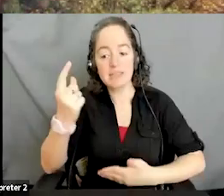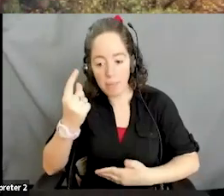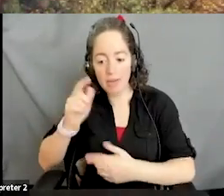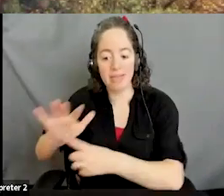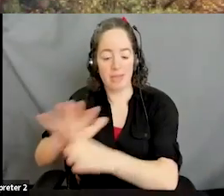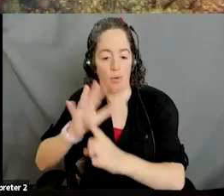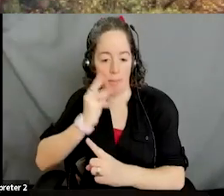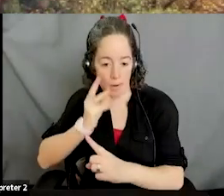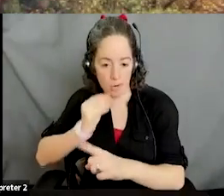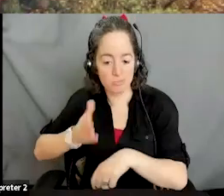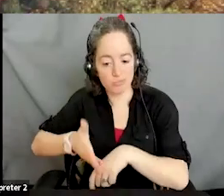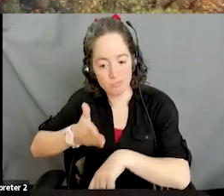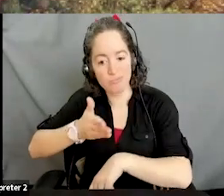a lot of people on the other side of things.